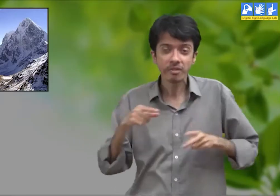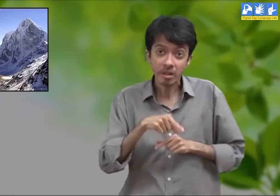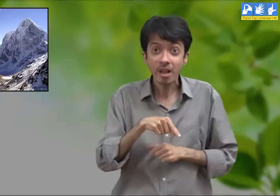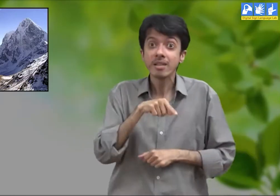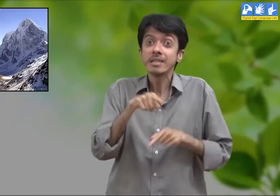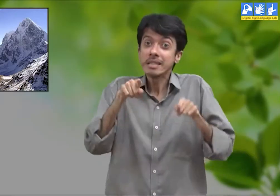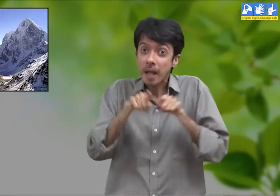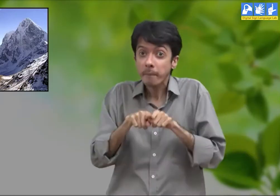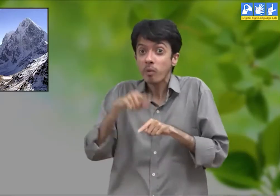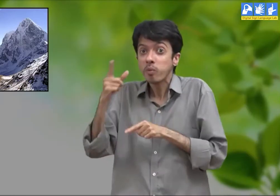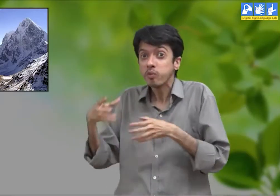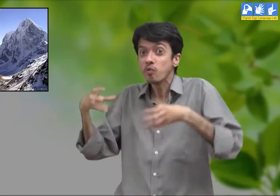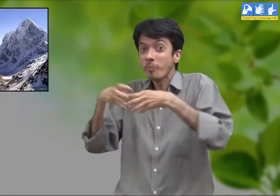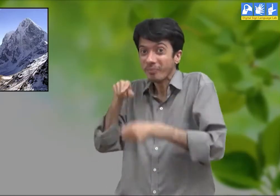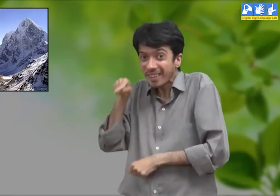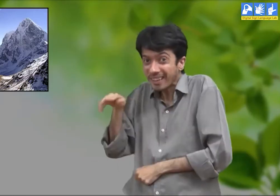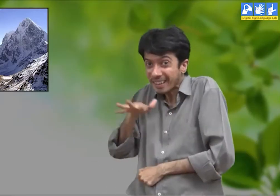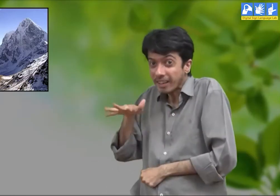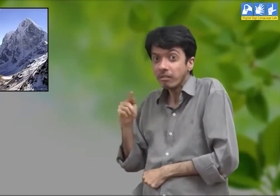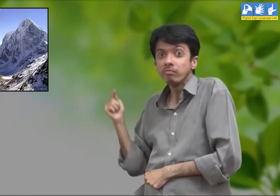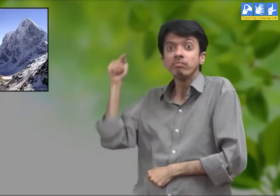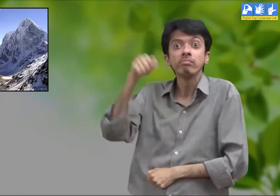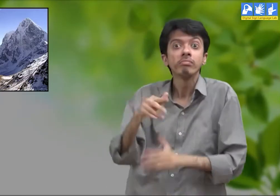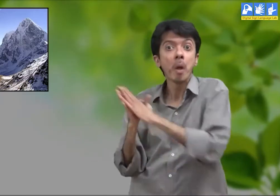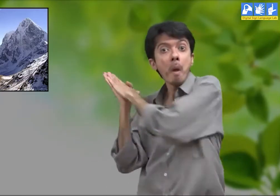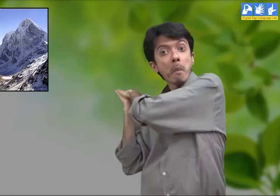checks the erosion of soil, cause rains and provides pure air and food.